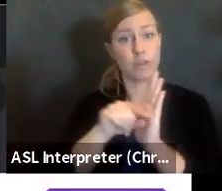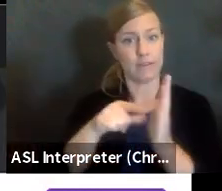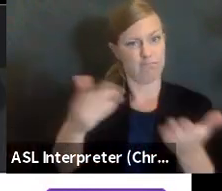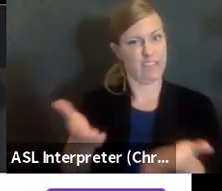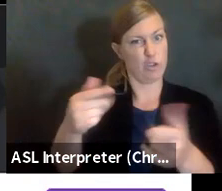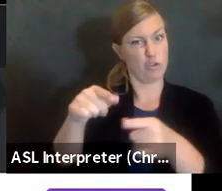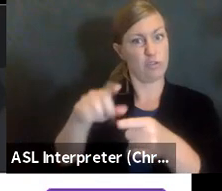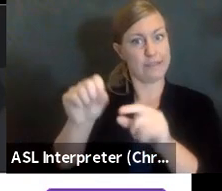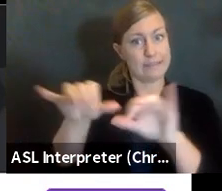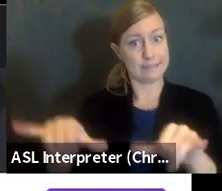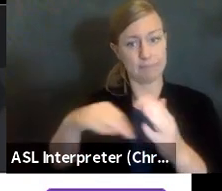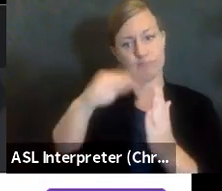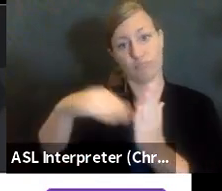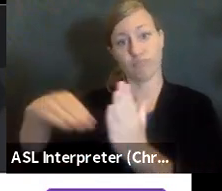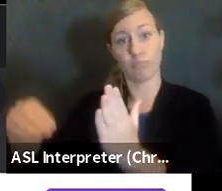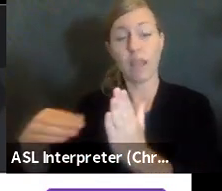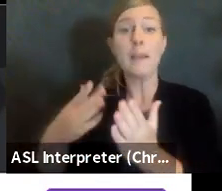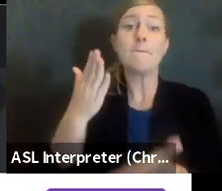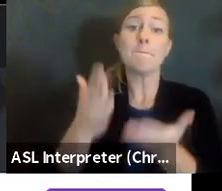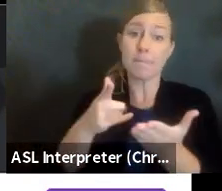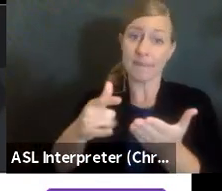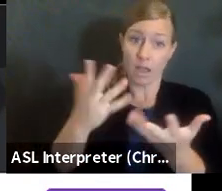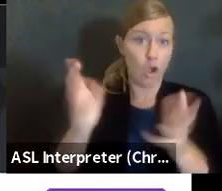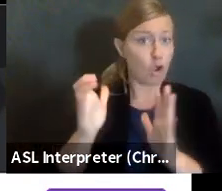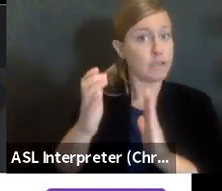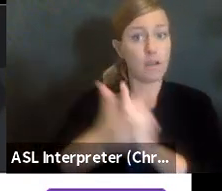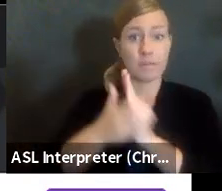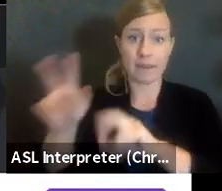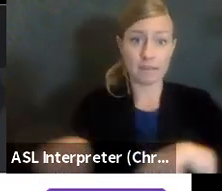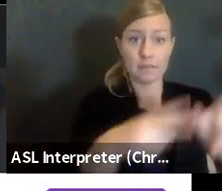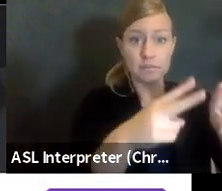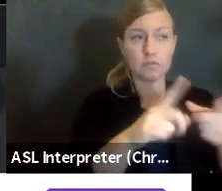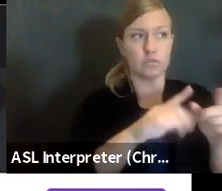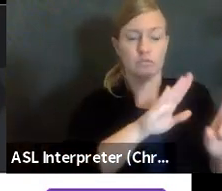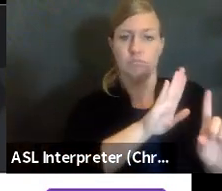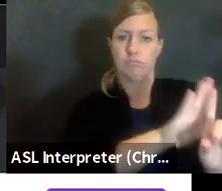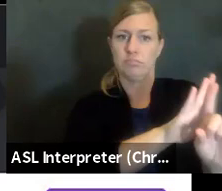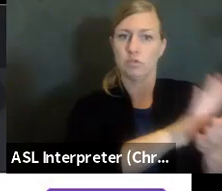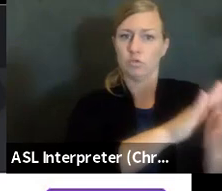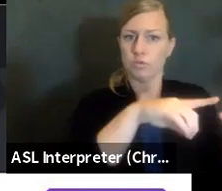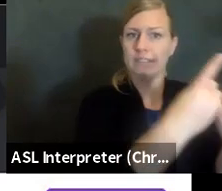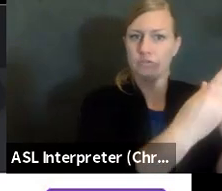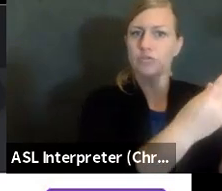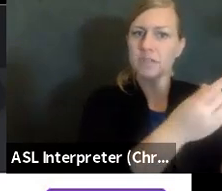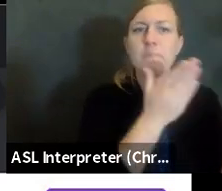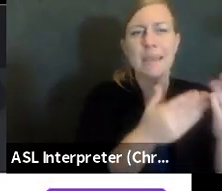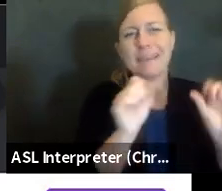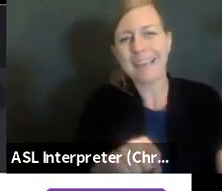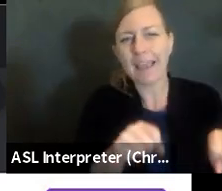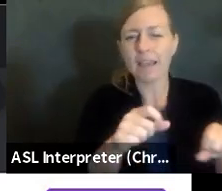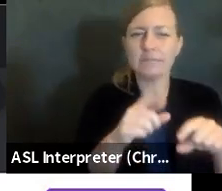ESD 112 - Katherine Livick: But unless it is your district has specifically connected it out it's a closed system. So you want to make sure that you understand.